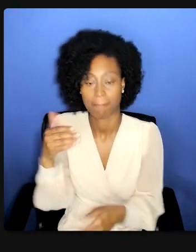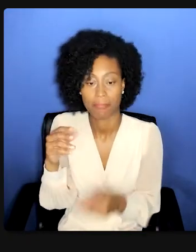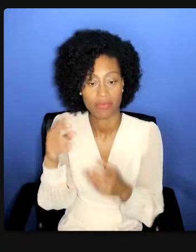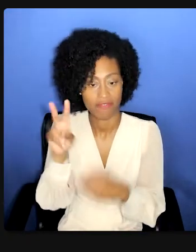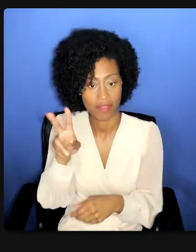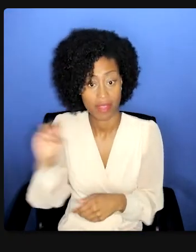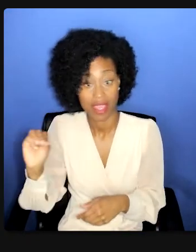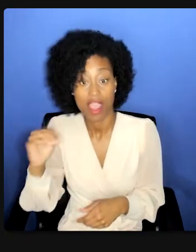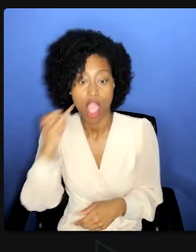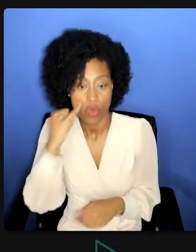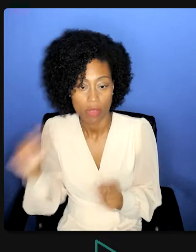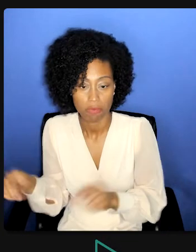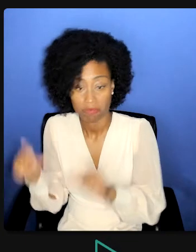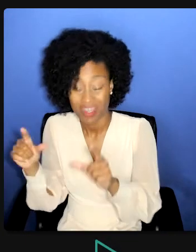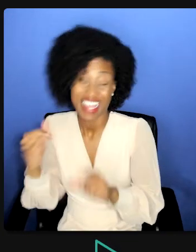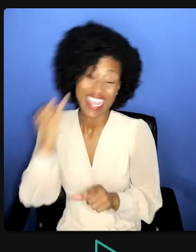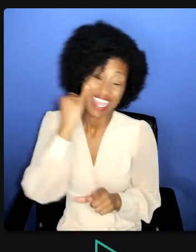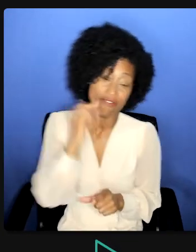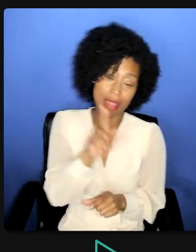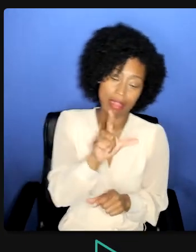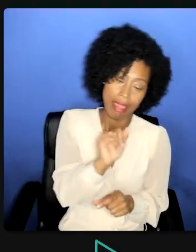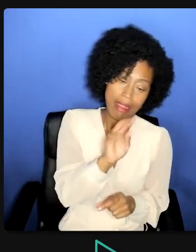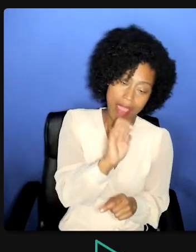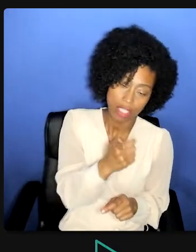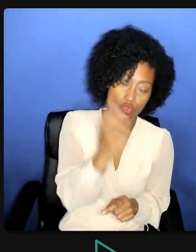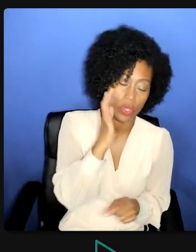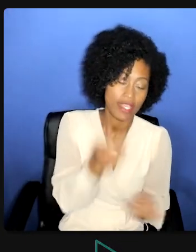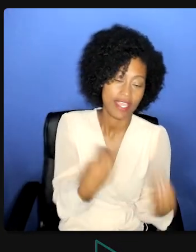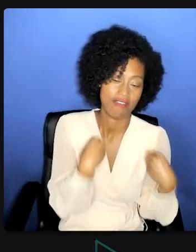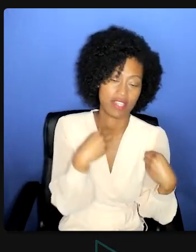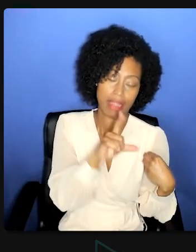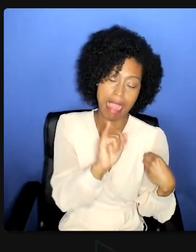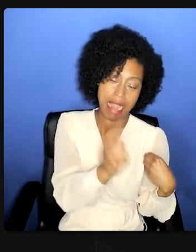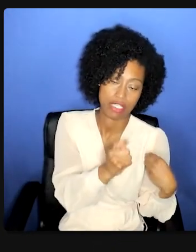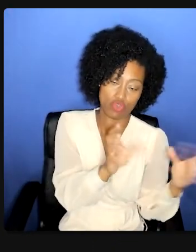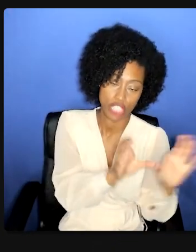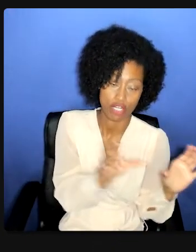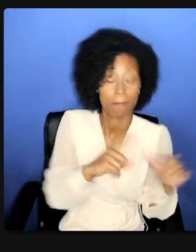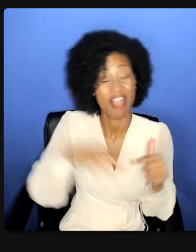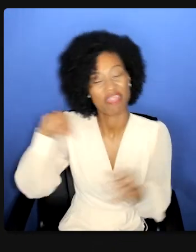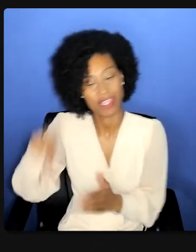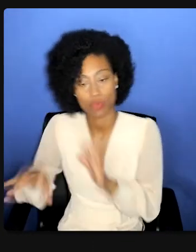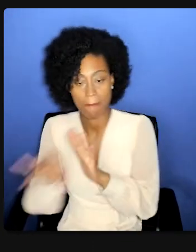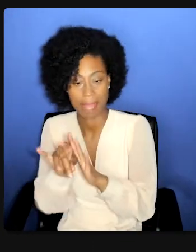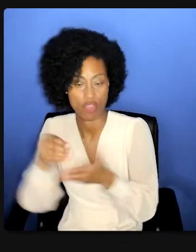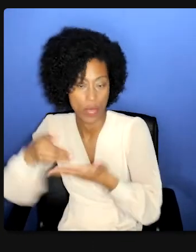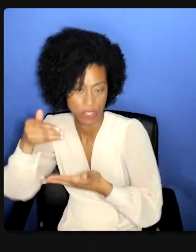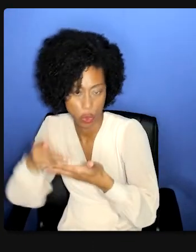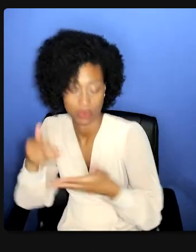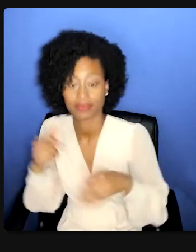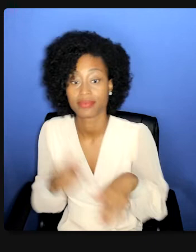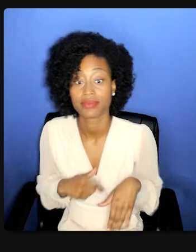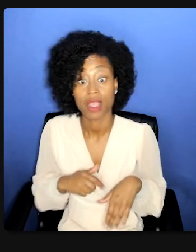If it was Linux, we would get SSH credentials. Also, we can take a look at VM metrics.